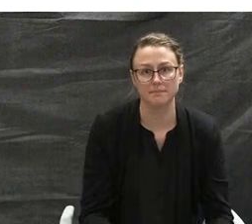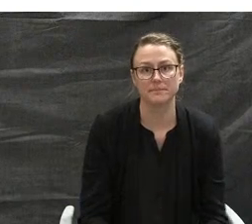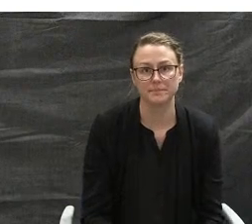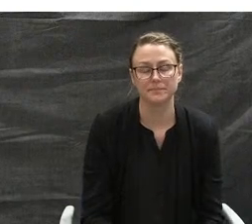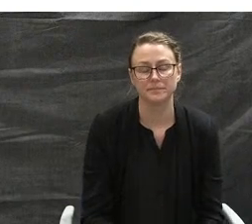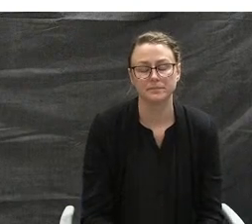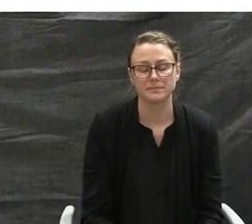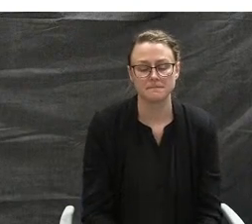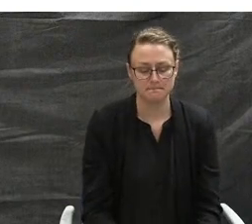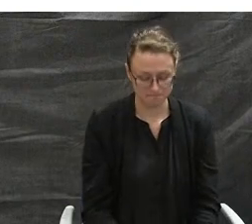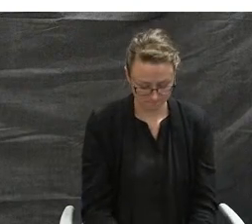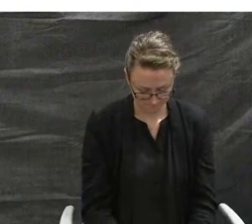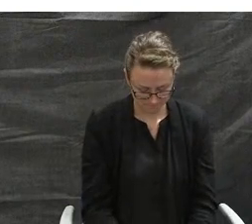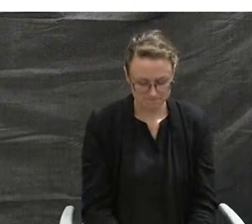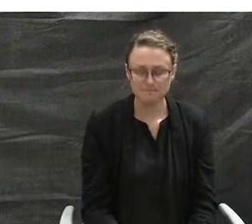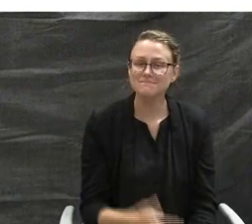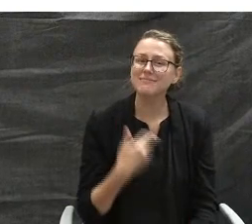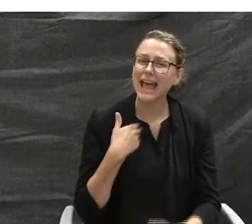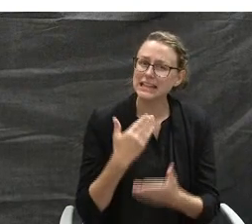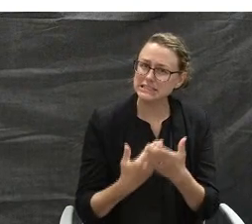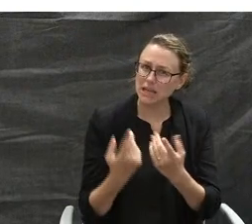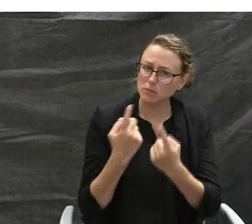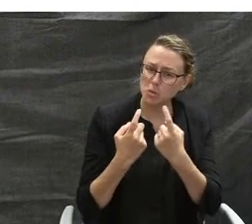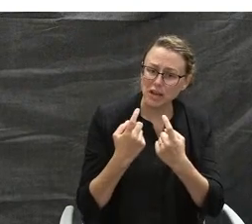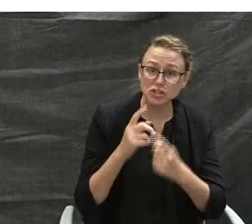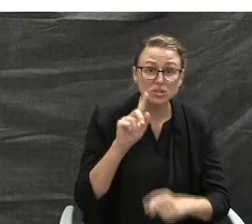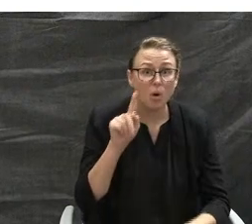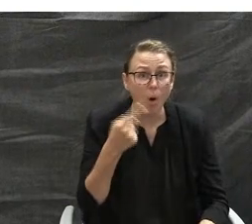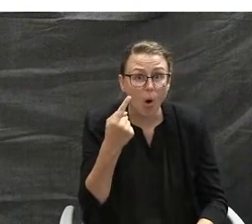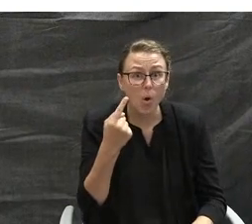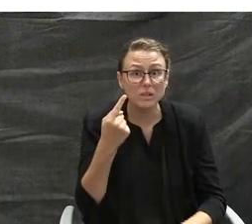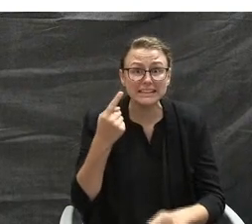There were some questions about are we only going to be